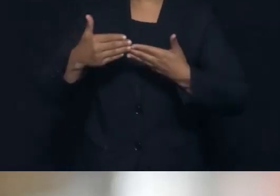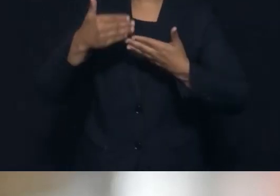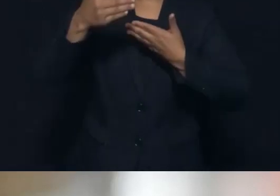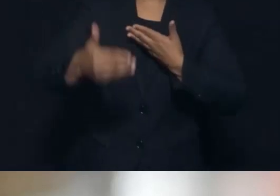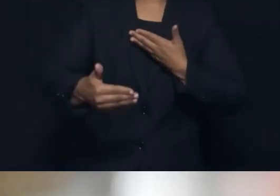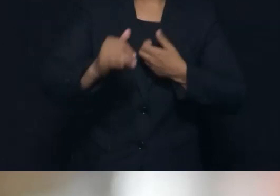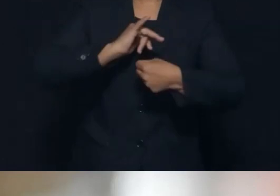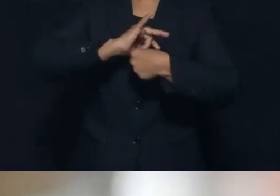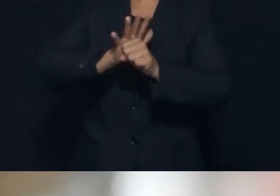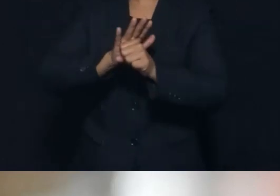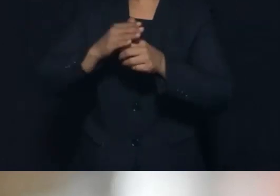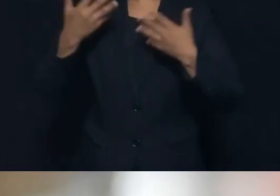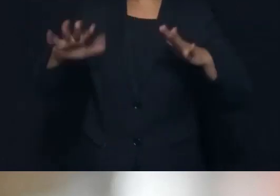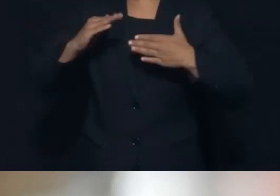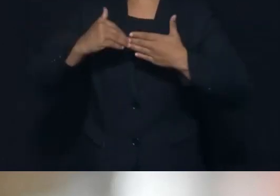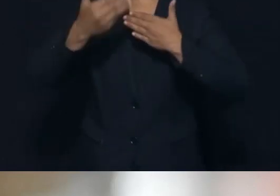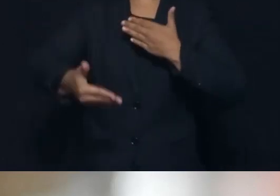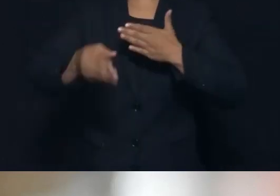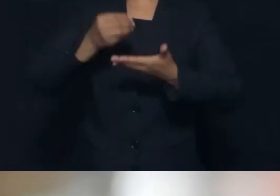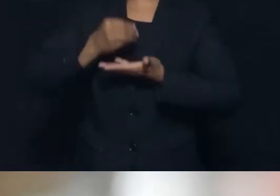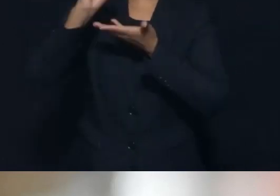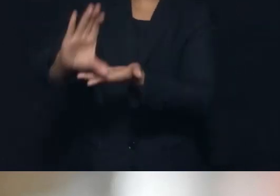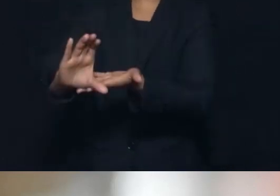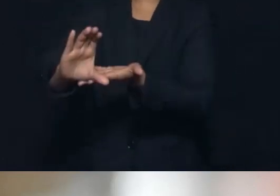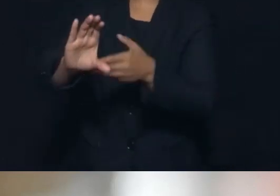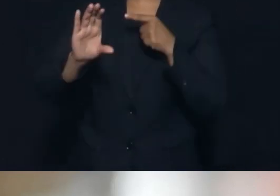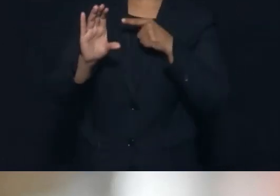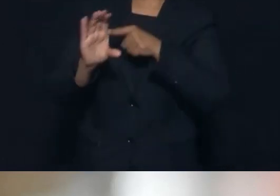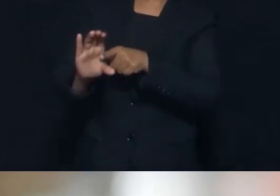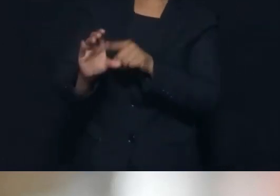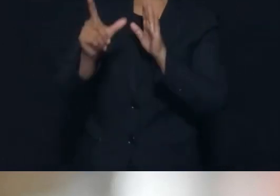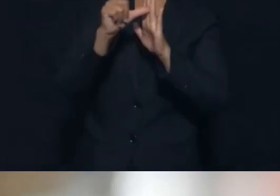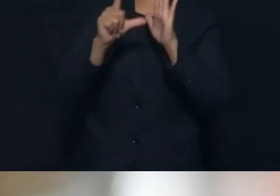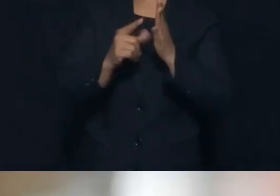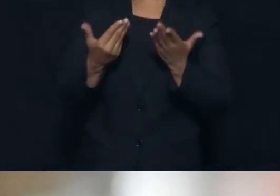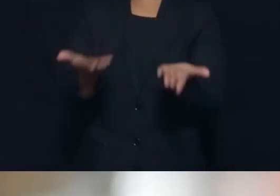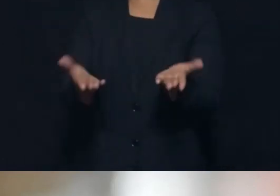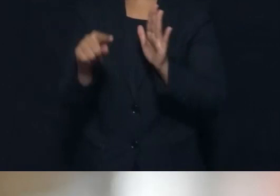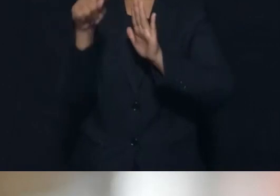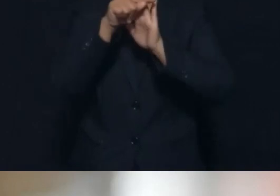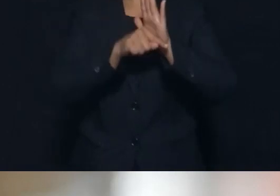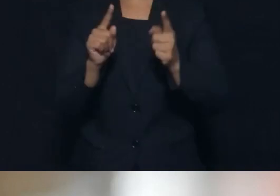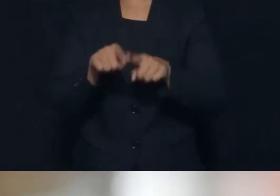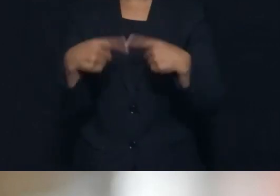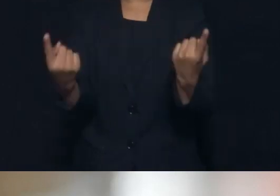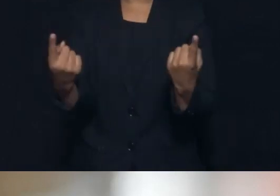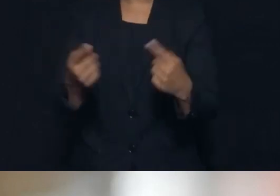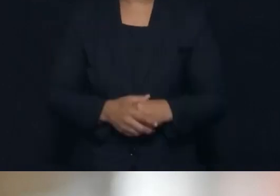The act requires to identify those assistive technologies with which the mainstream technology has been tested and works together.